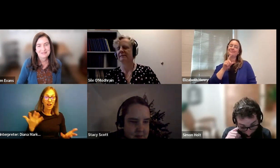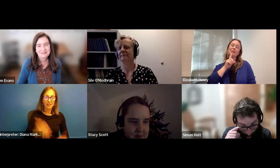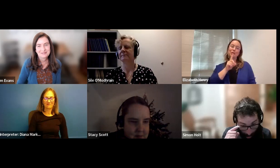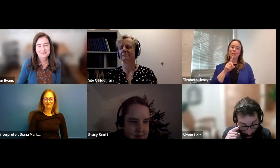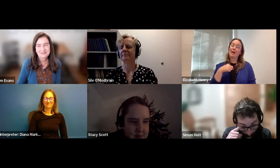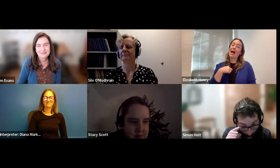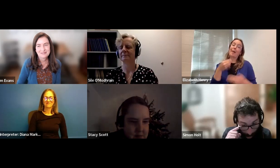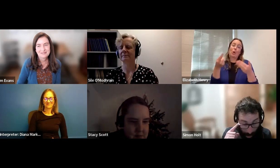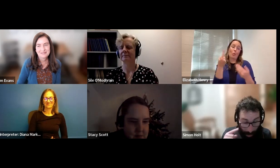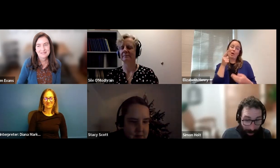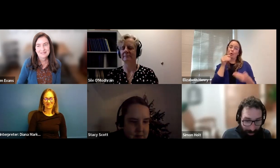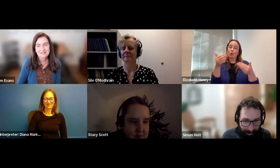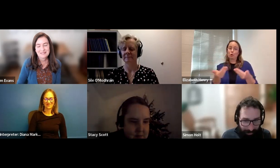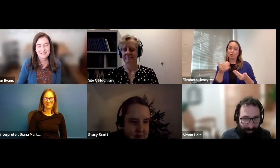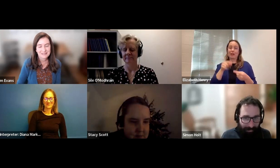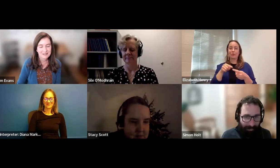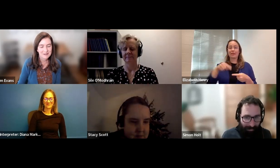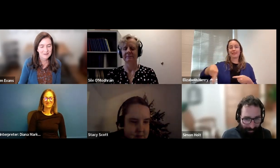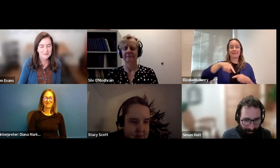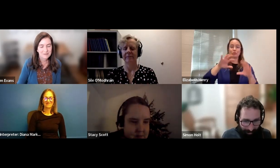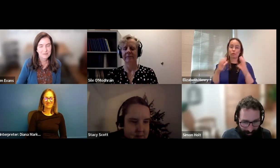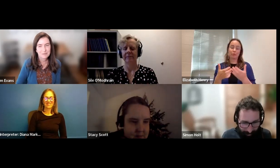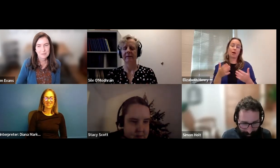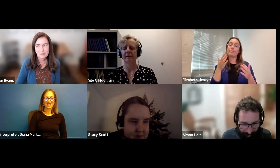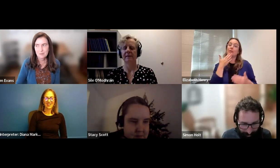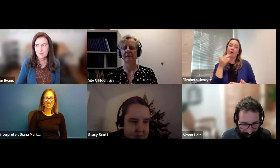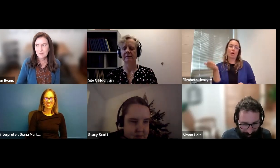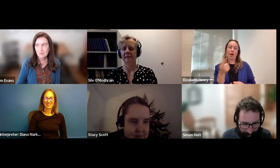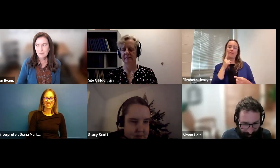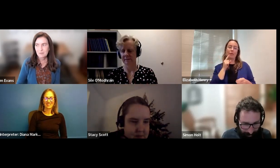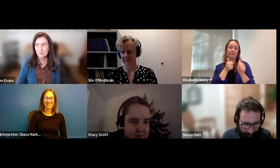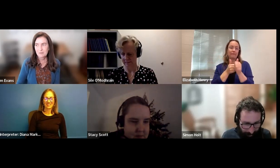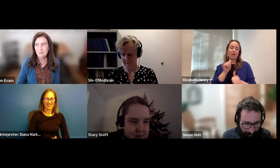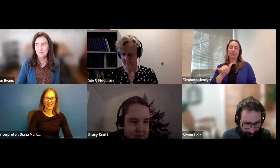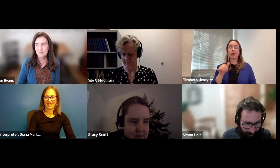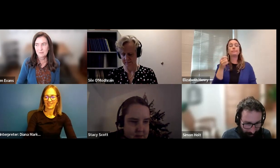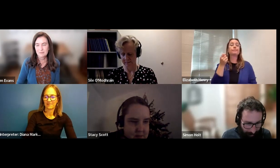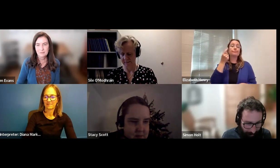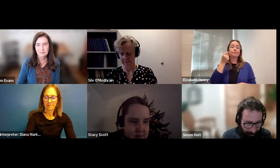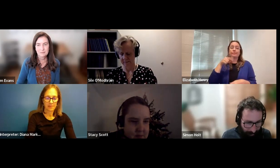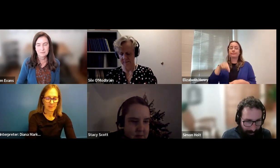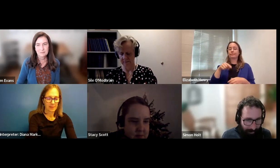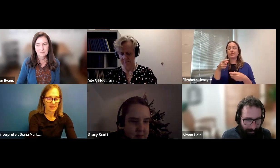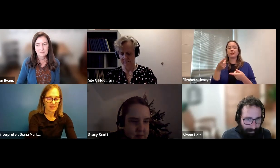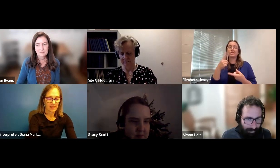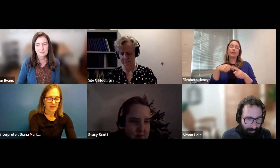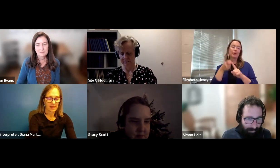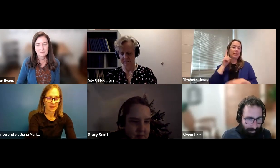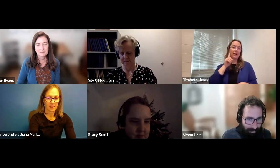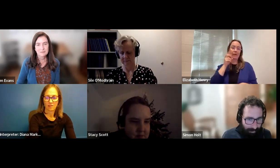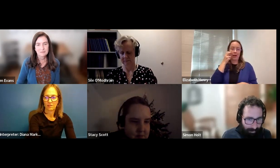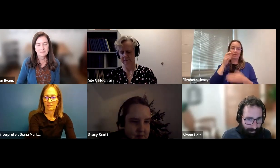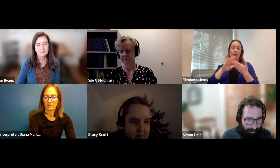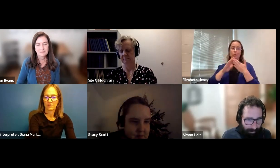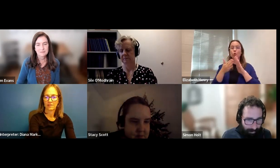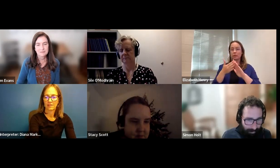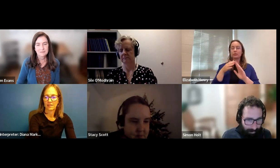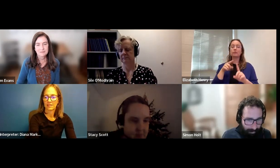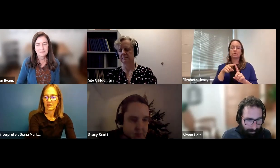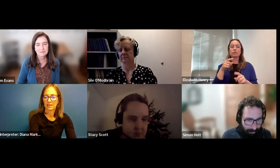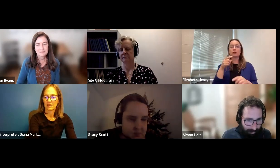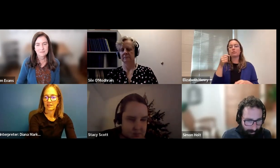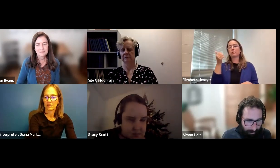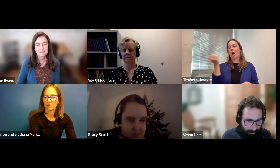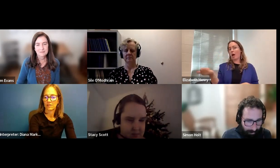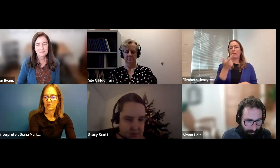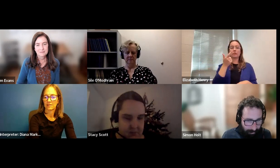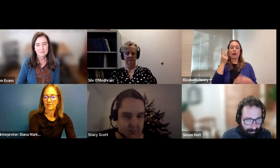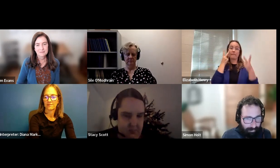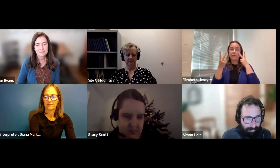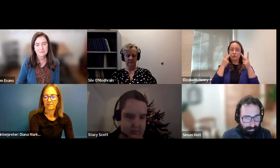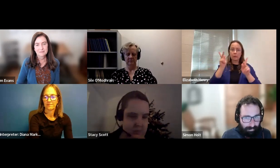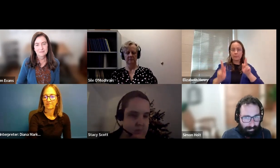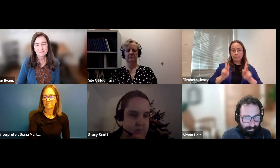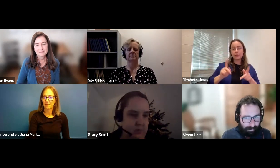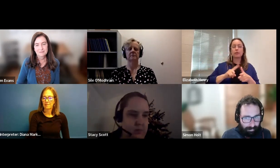Gustavo Navarrete (he/him/él): absolutely happy to answer. So uh I A. As we introduce this to this group, I think that thought this was important, and this comes from our deaf, blind community. Um!